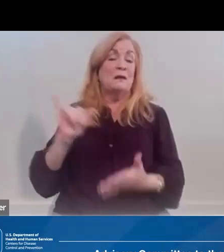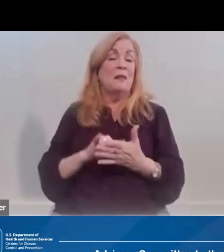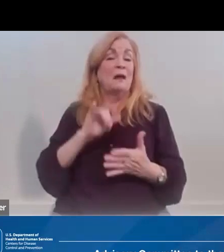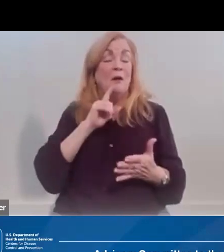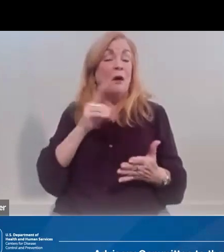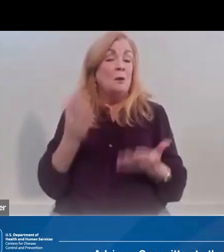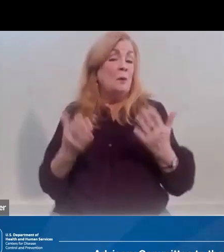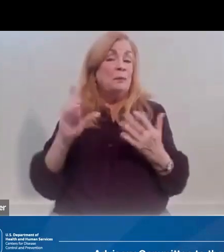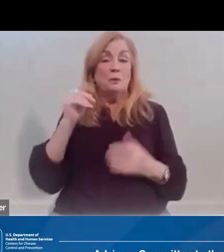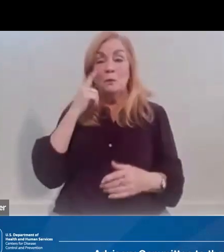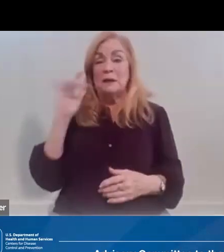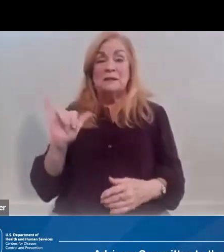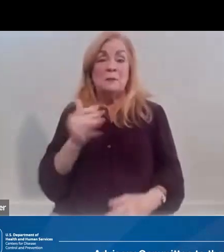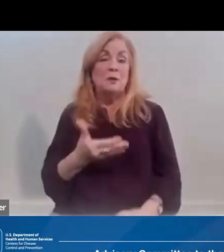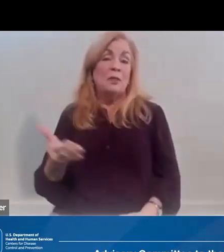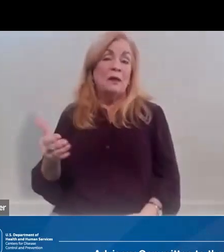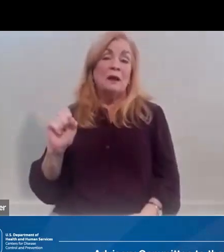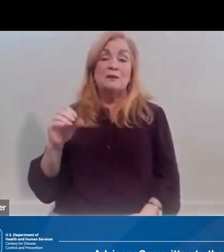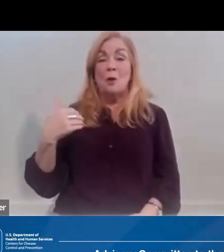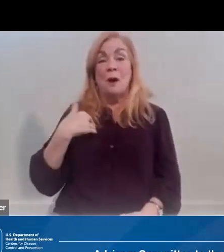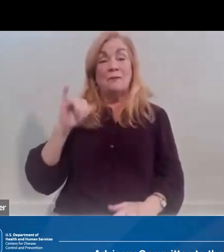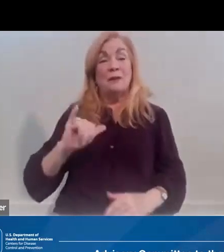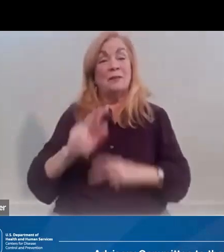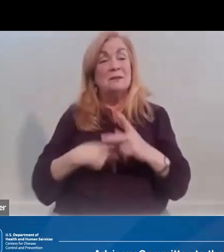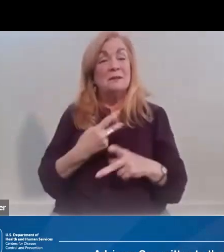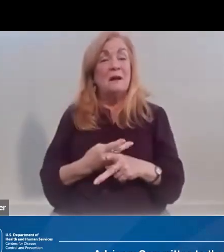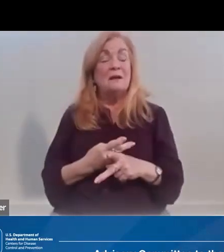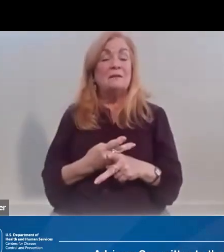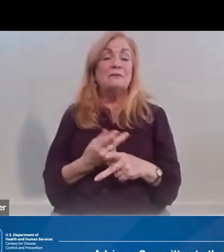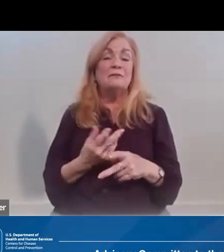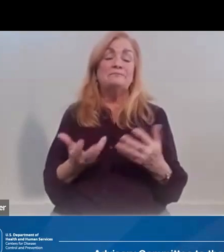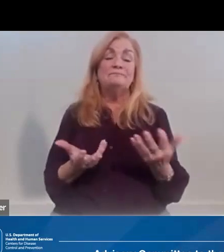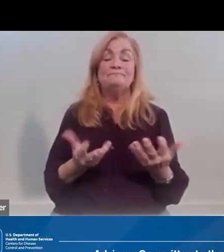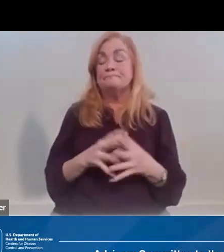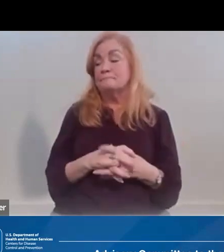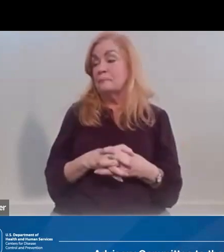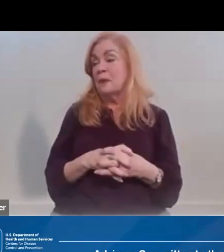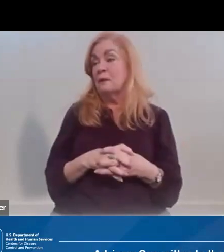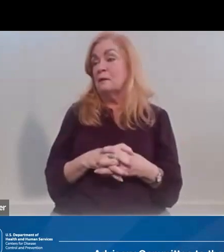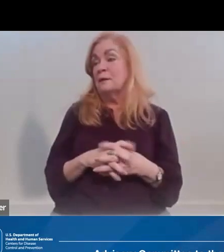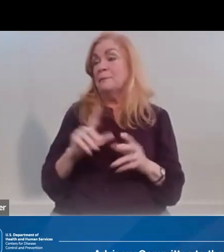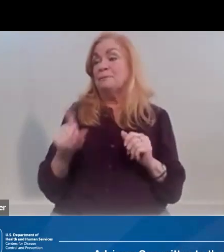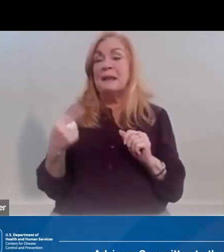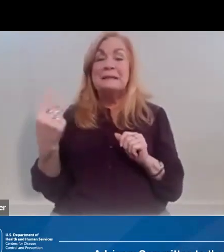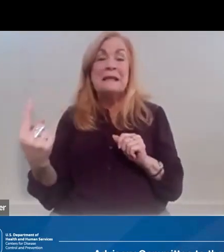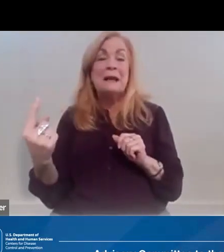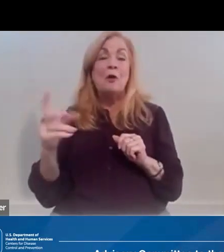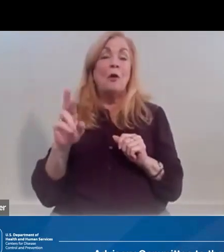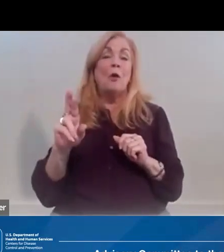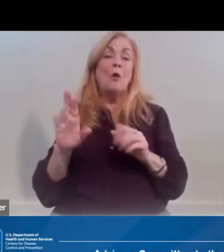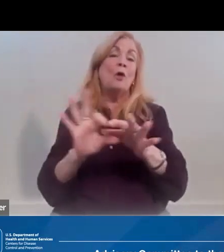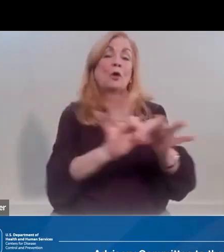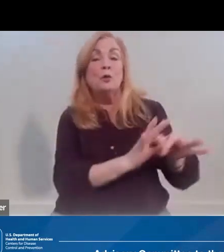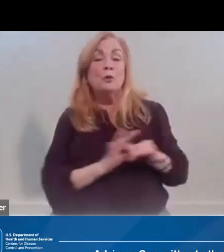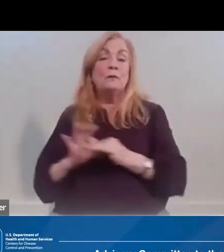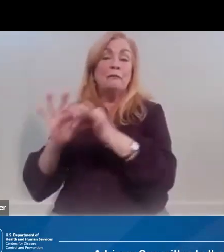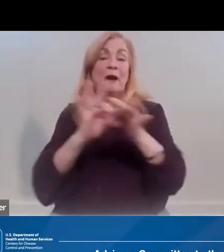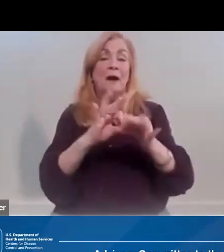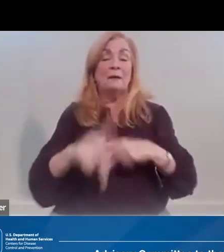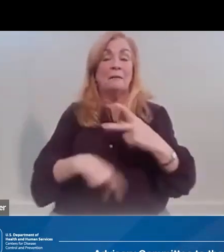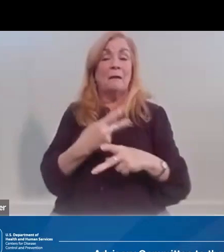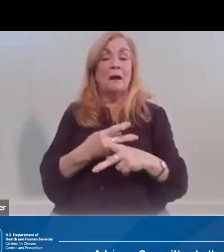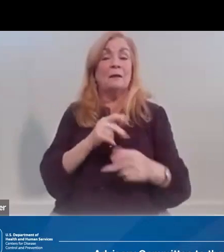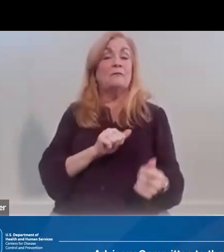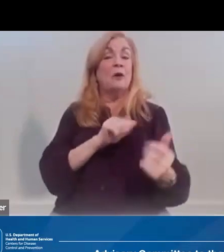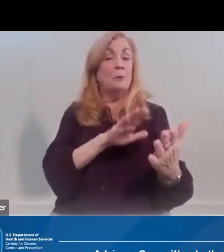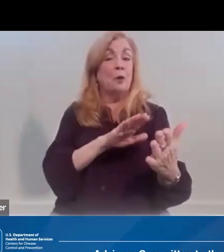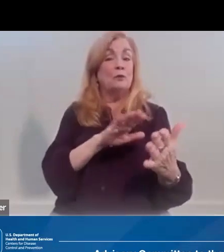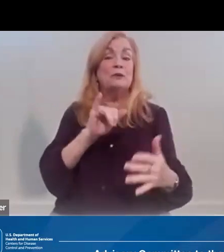So having this kind of a single or even unifying sort of approach is tough, right?